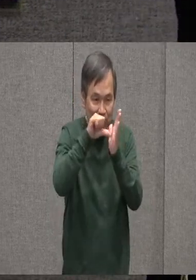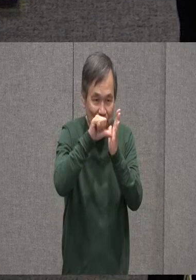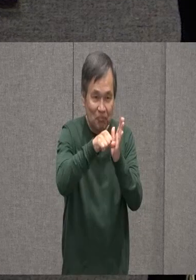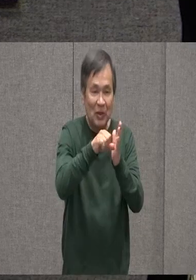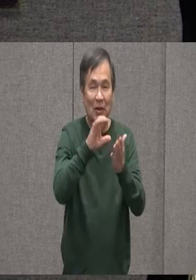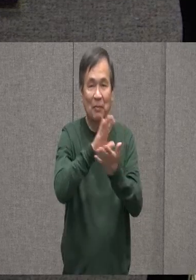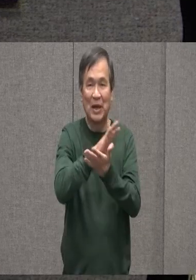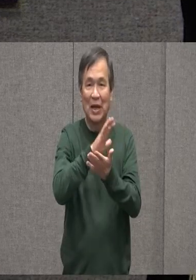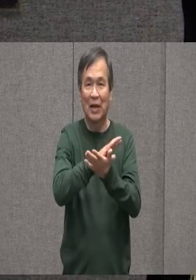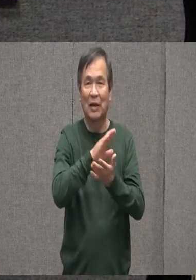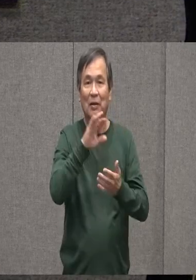over and over again.